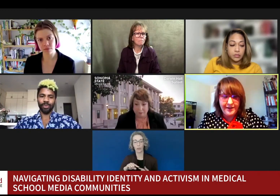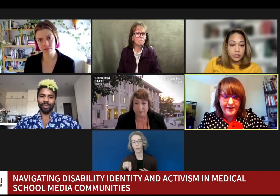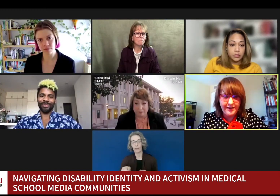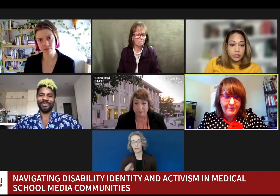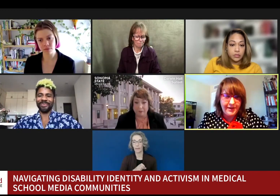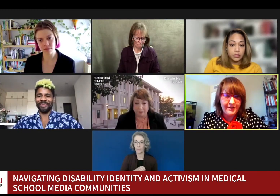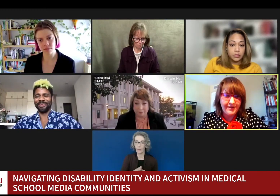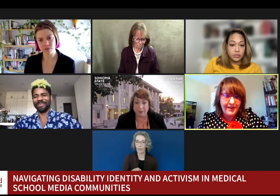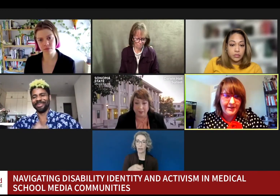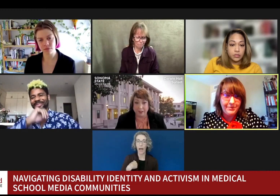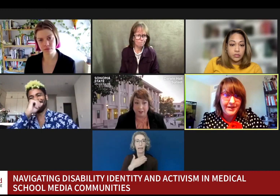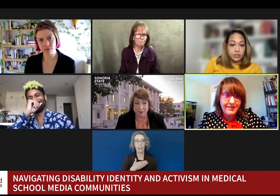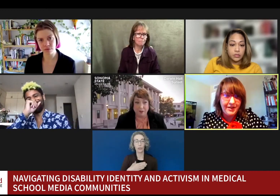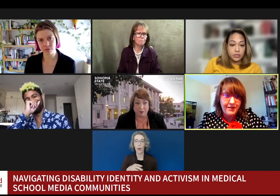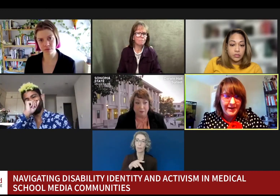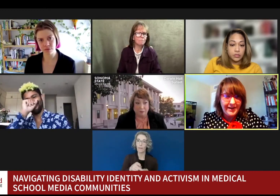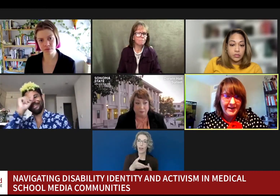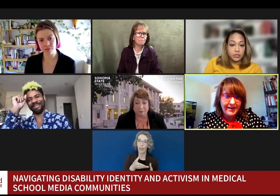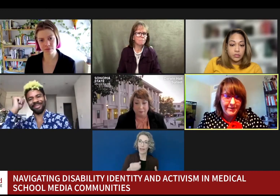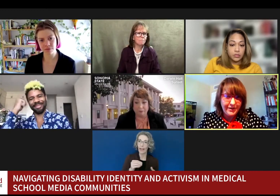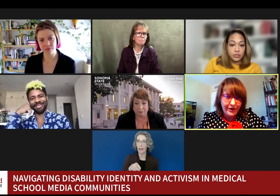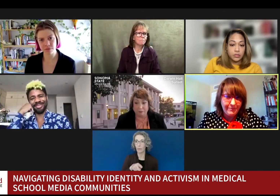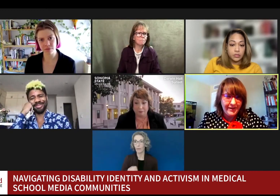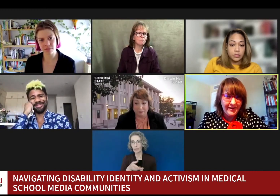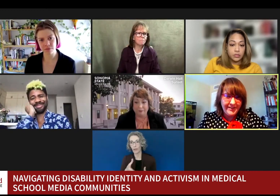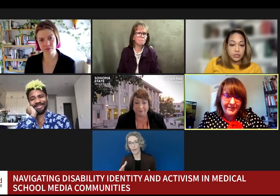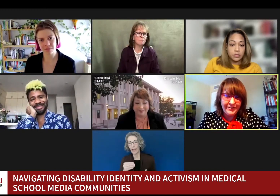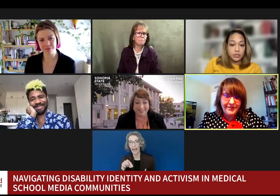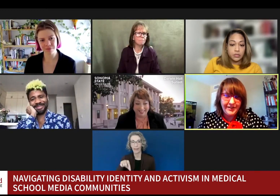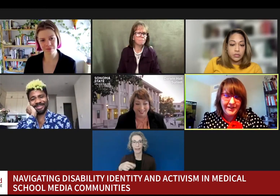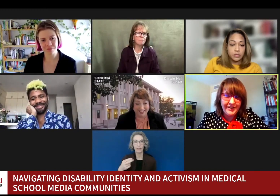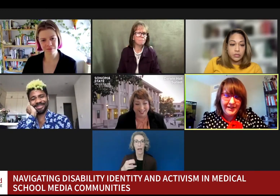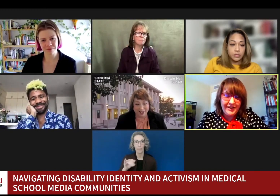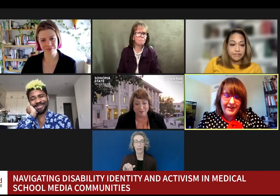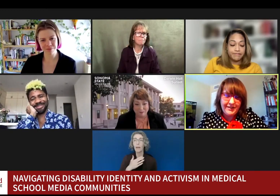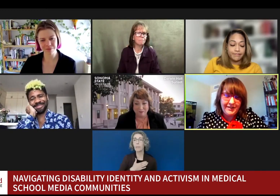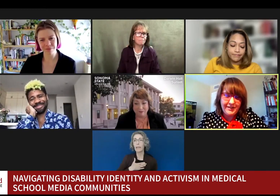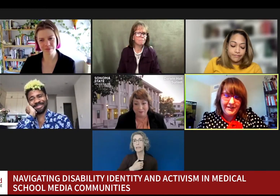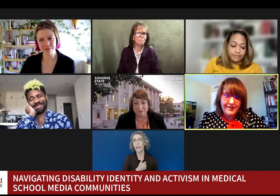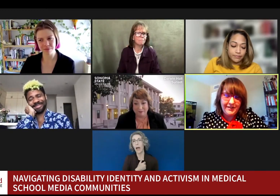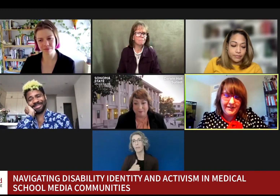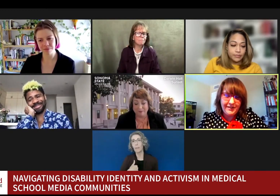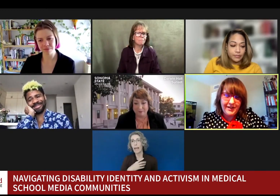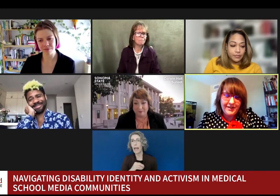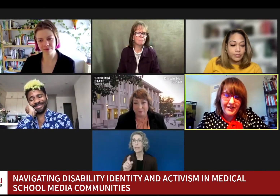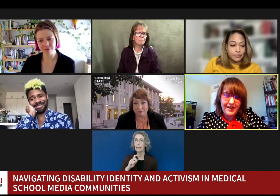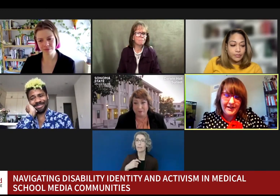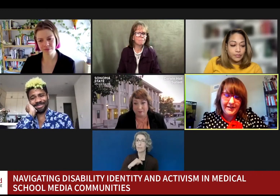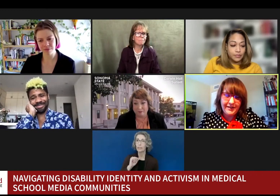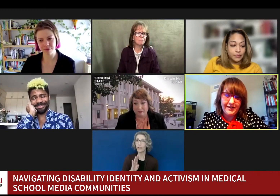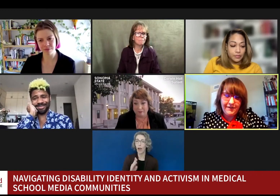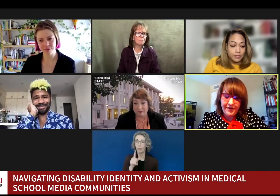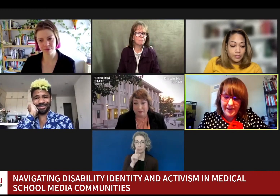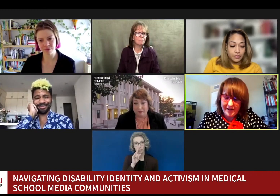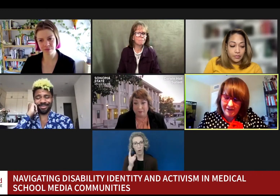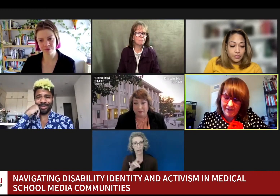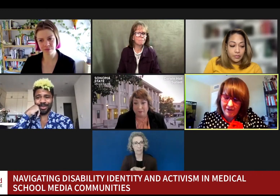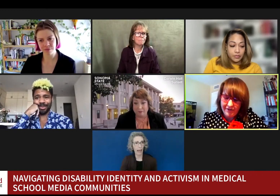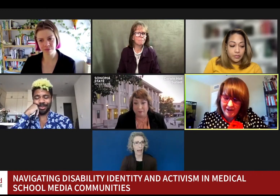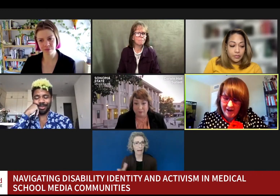this hobby, like please love me and give me a job. So it's like all the guidance is vague for